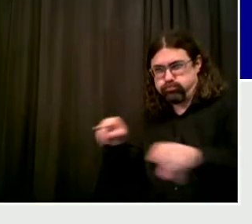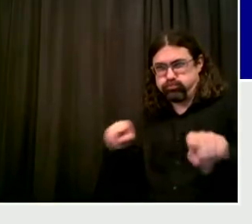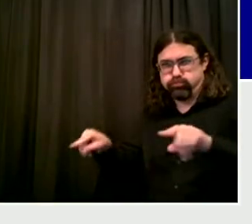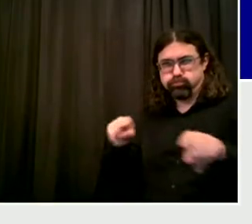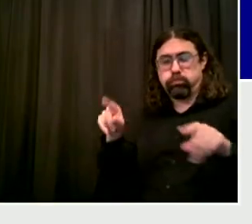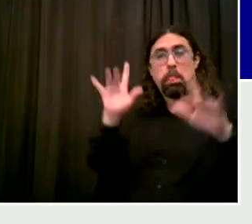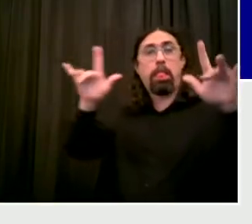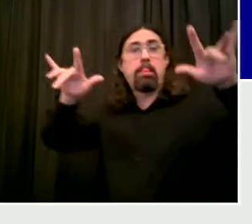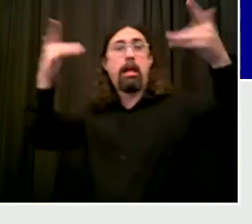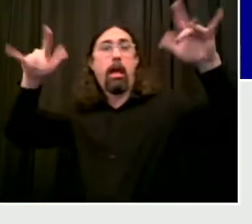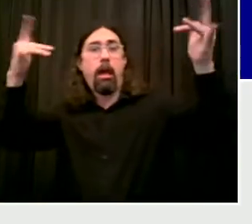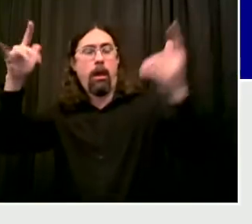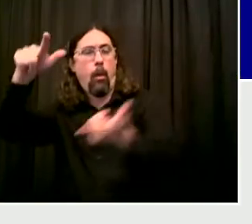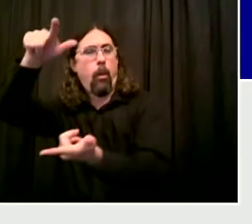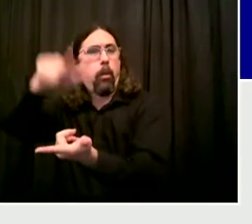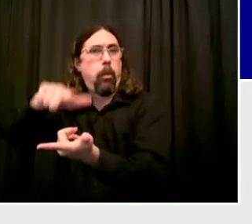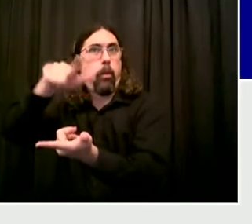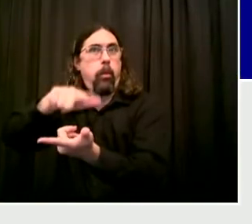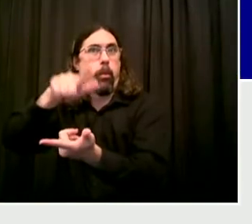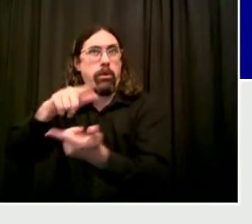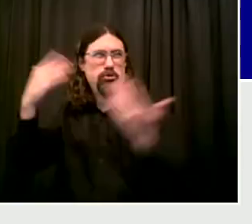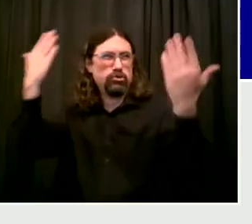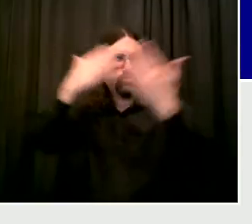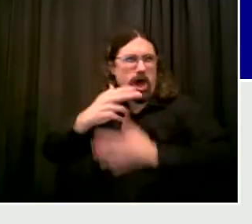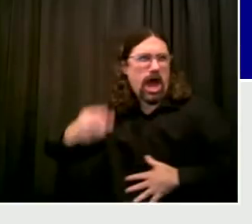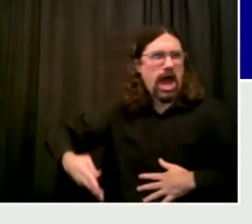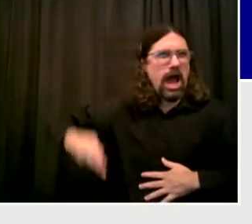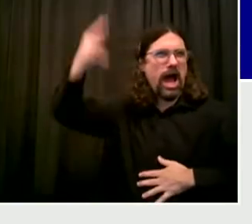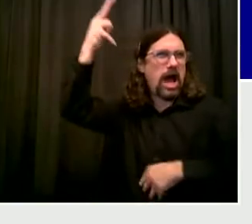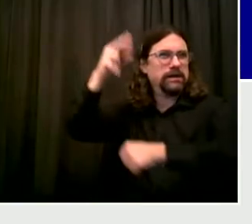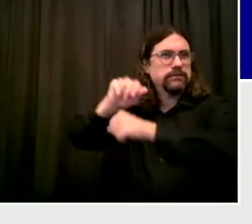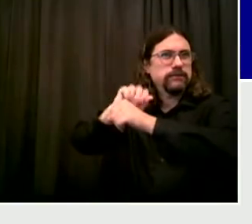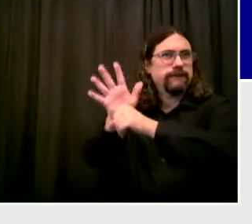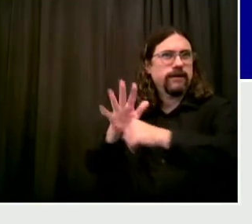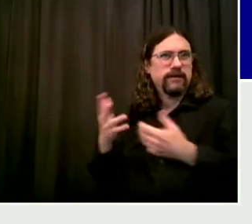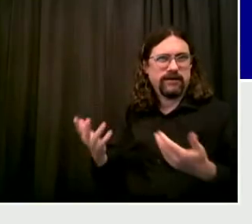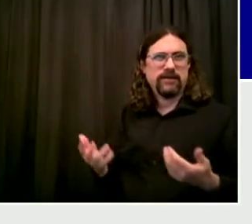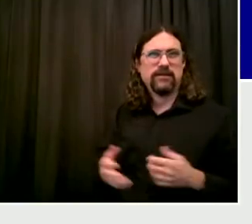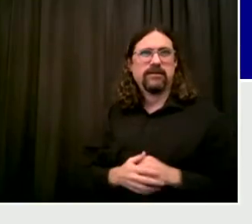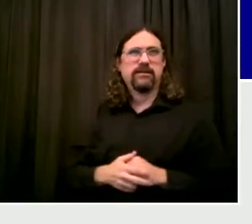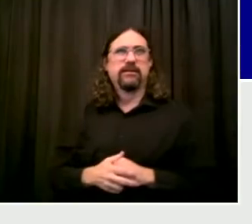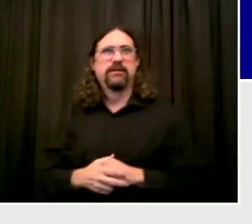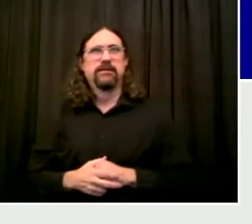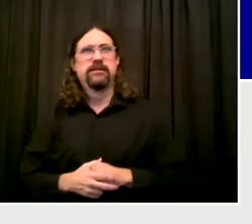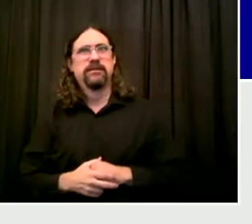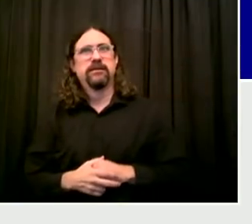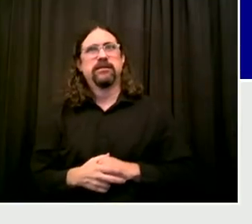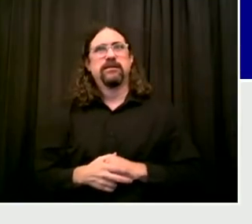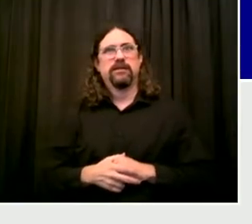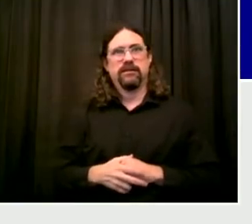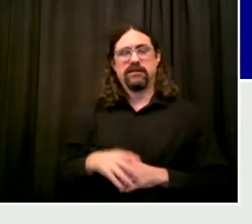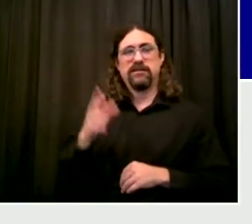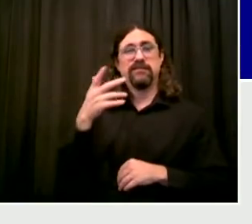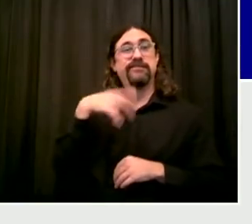PROBLEMS. WE ALL LOVE INDOOR DINGNI T BU